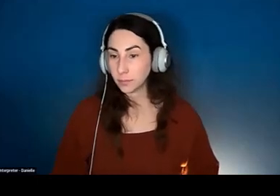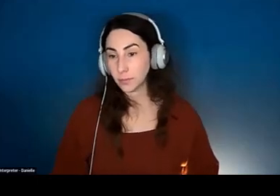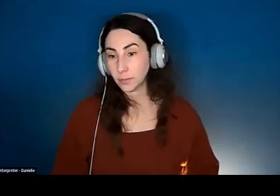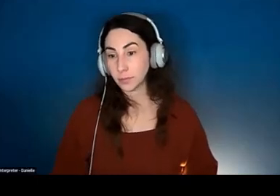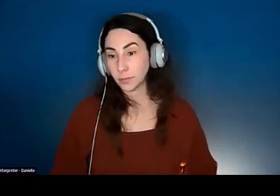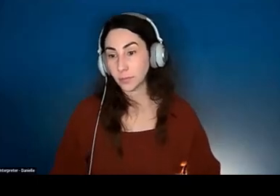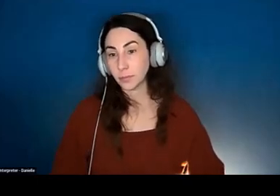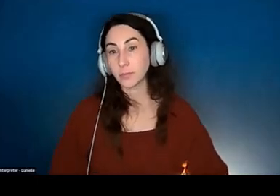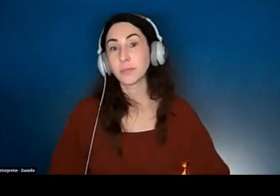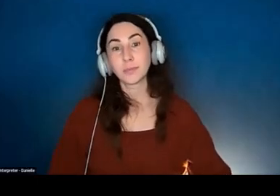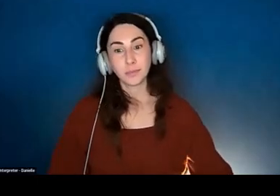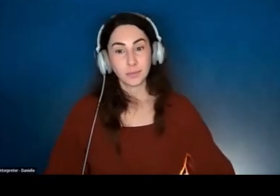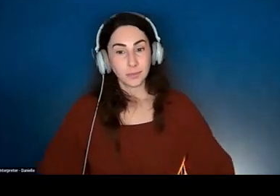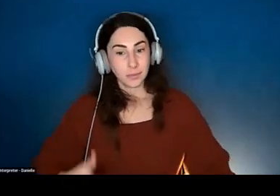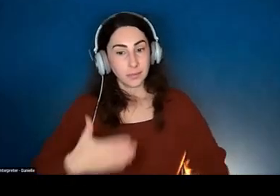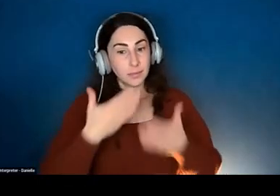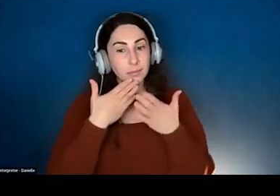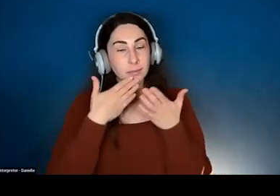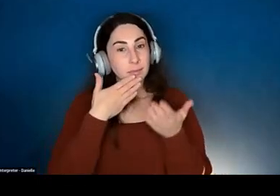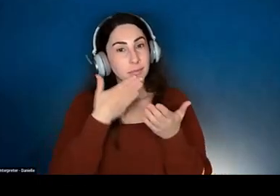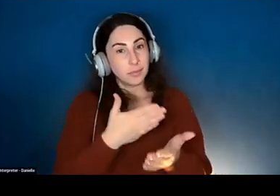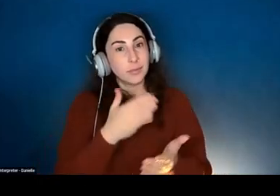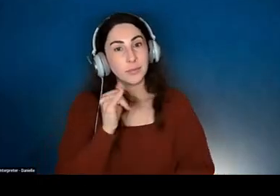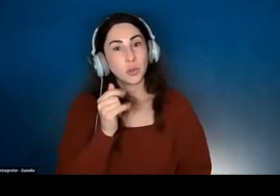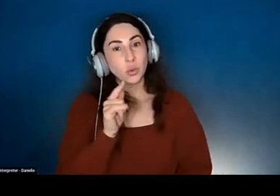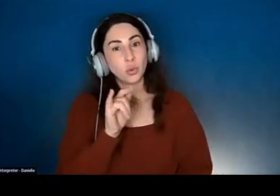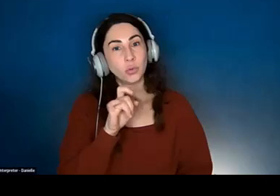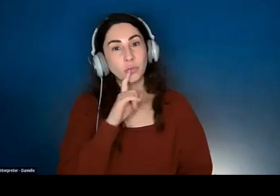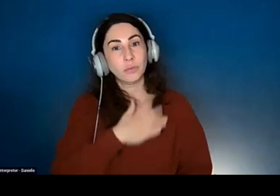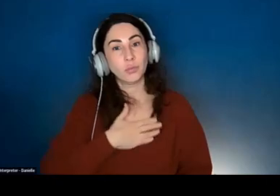Thanks so much, Julie. Really appreciate that thoughtful answer.